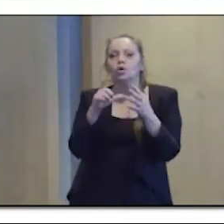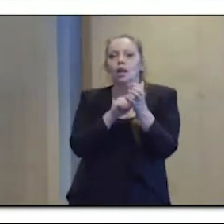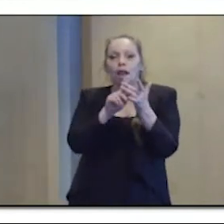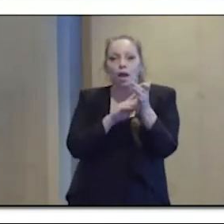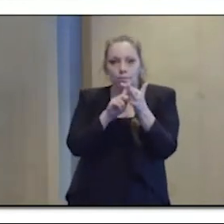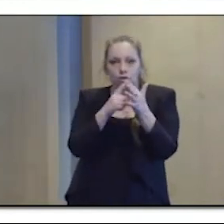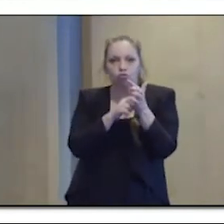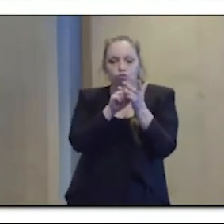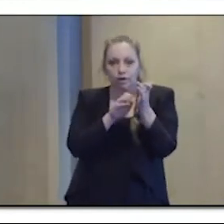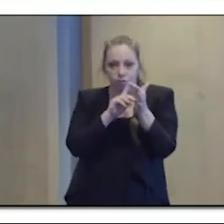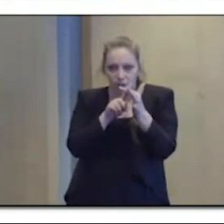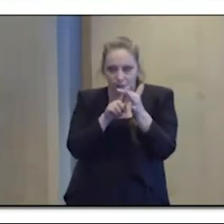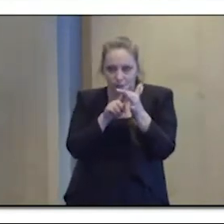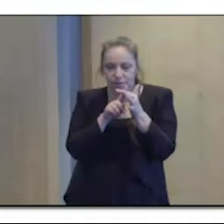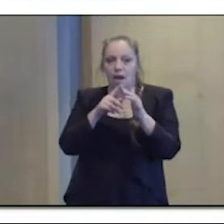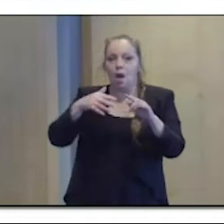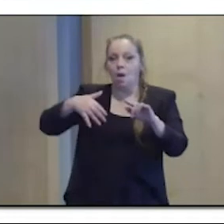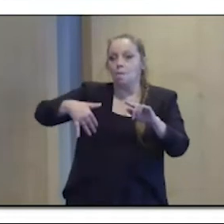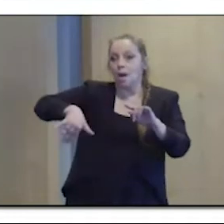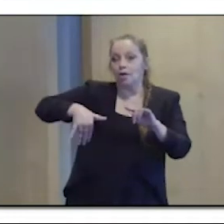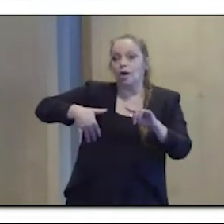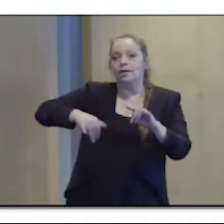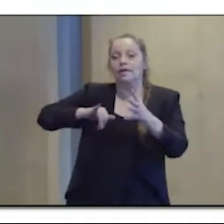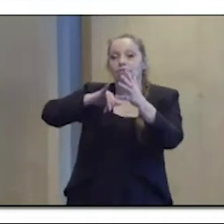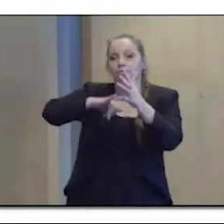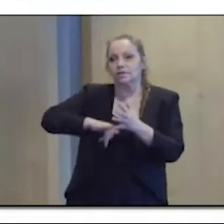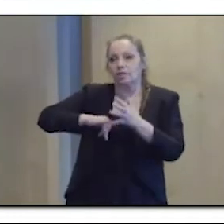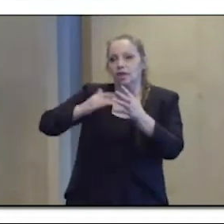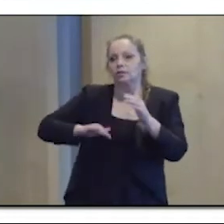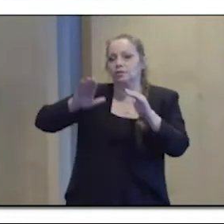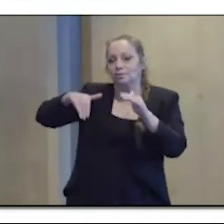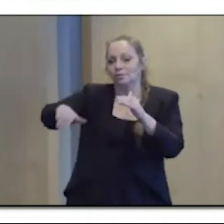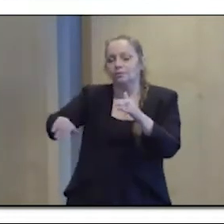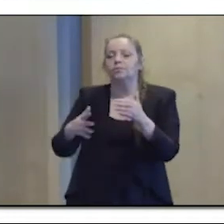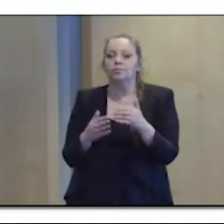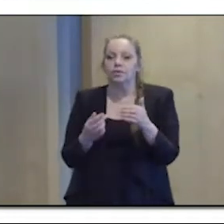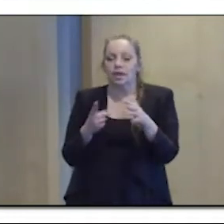It receives clean background air from the southern ocean essentially antarctica 30 to 40 percent of